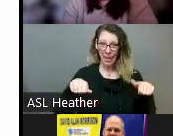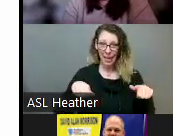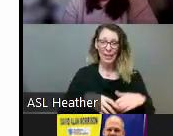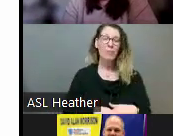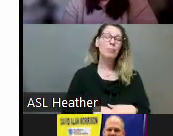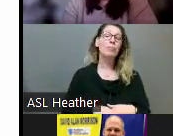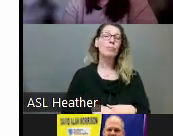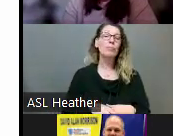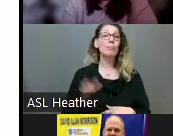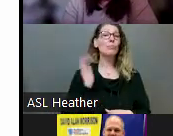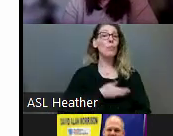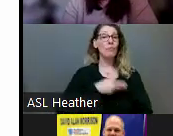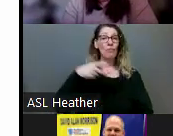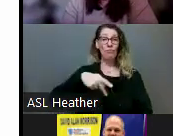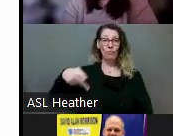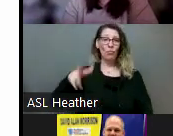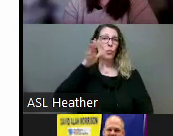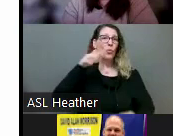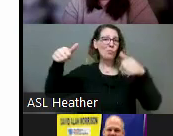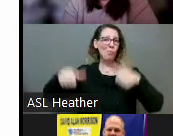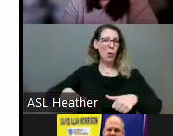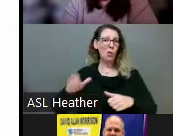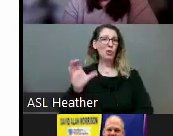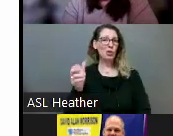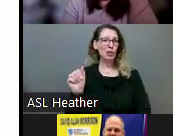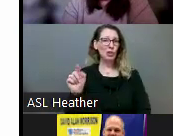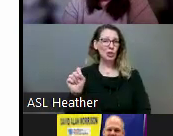and our PowerPoint will be posted in the chat but it's also available on our web page if you